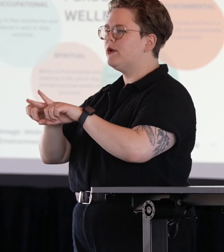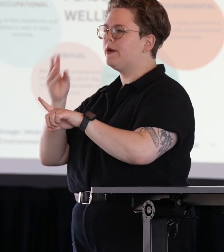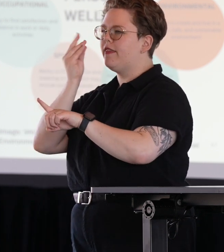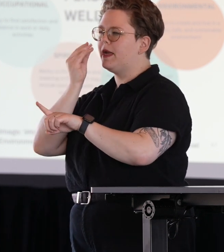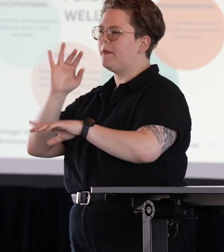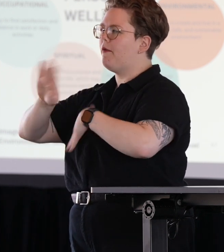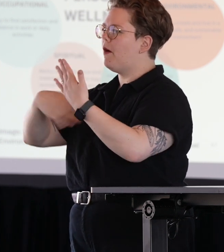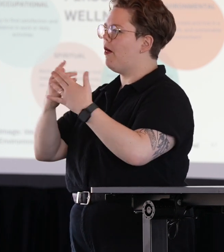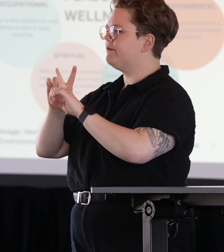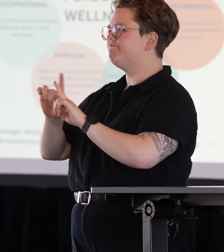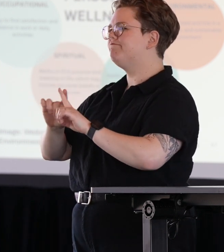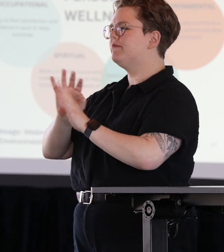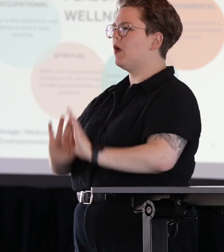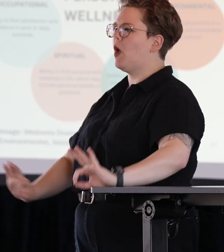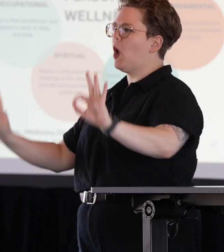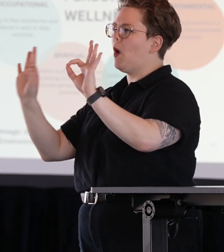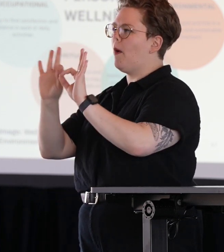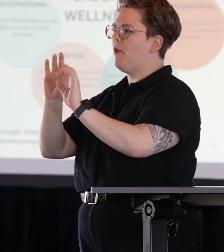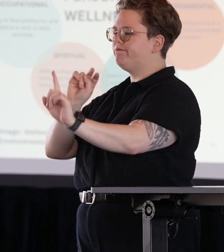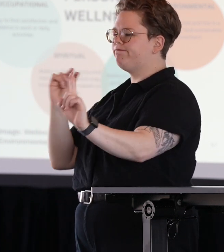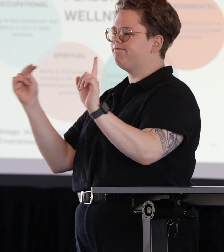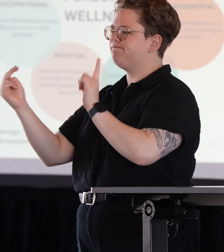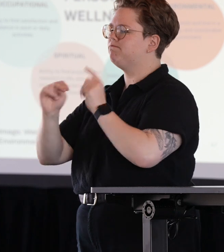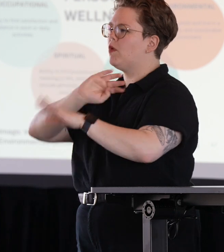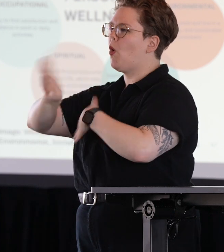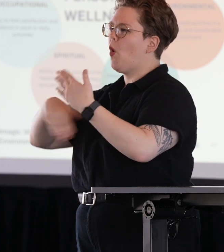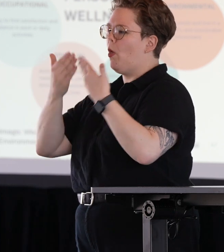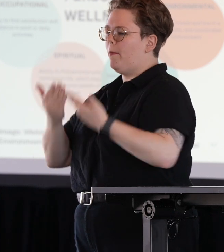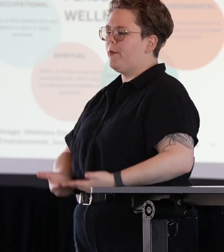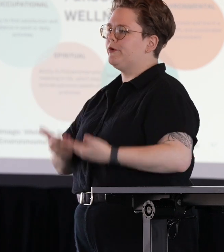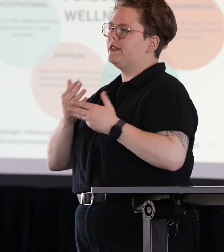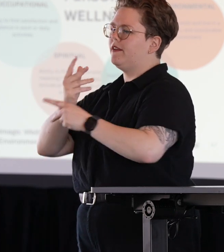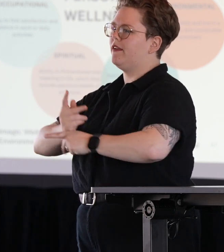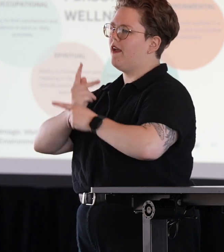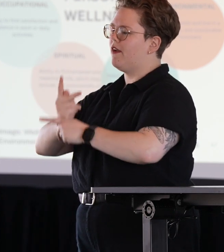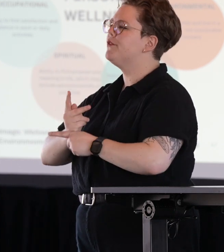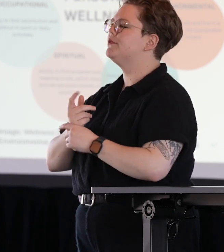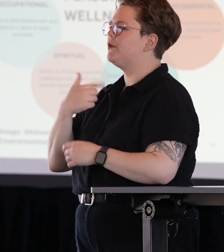these important dimensions and whole person care. I think that's a consistent message that we're hearing from many people